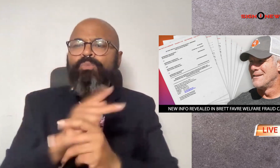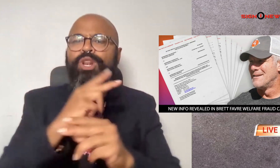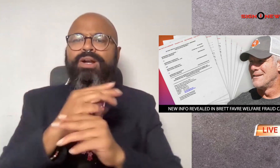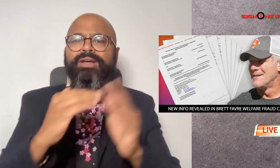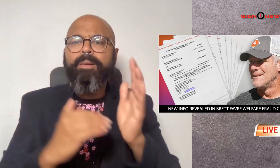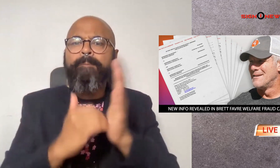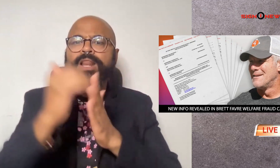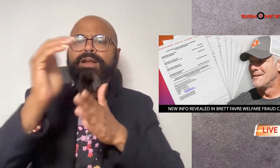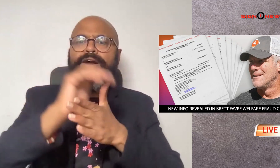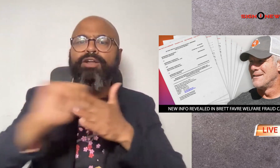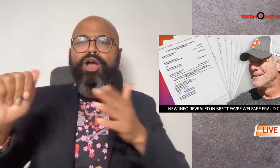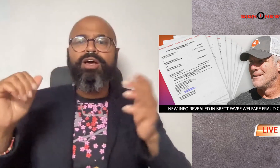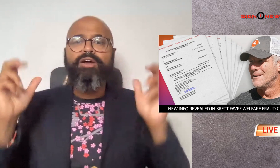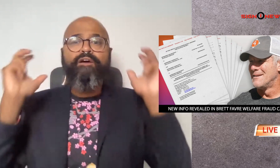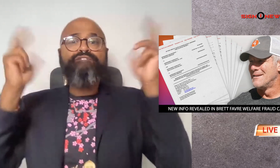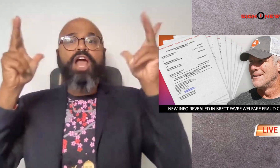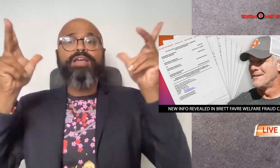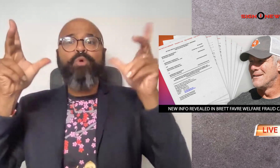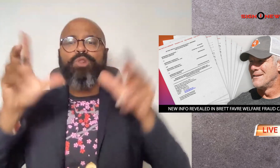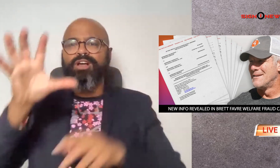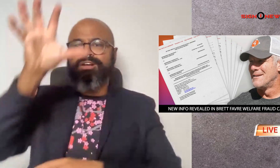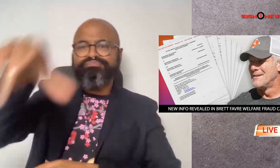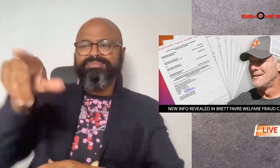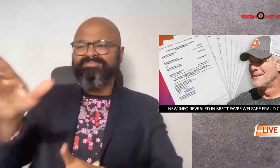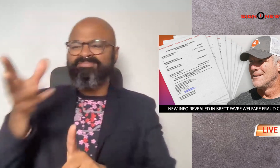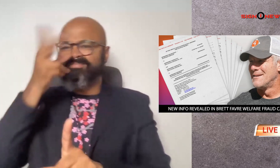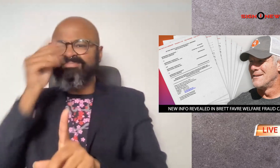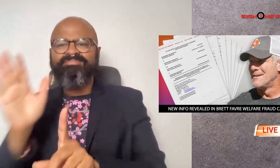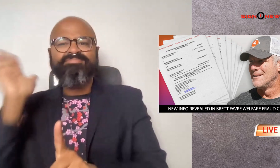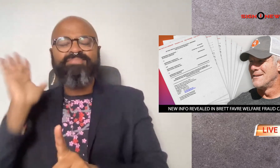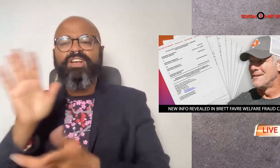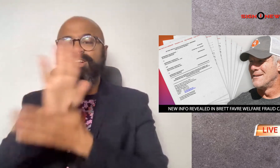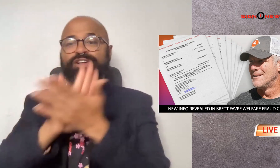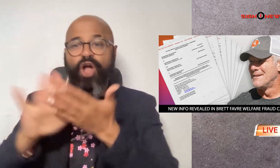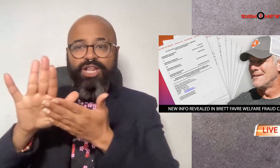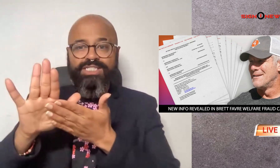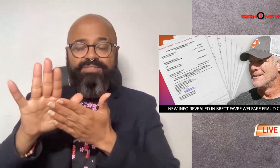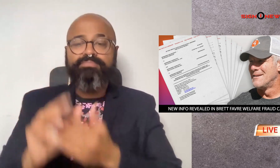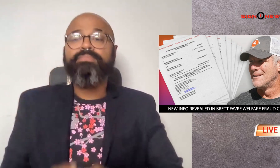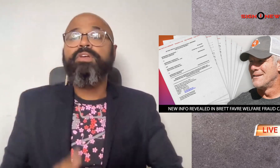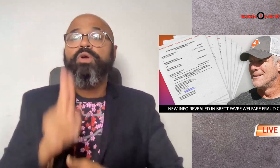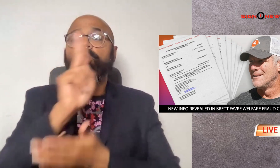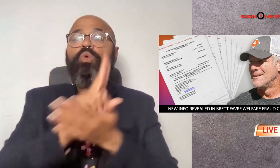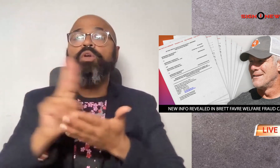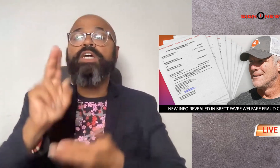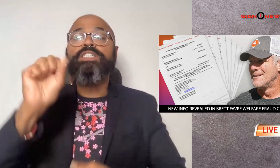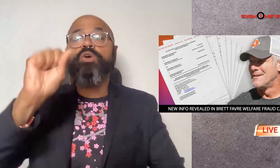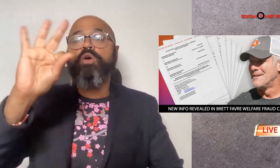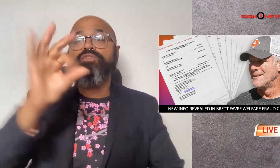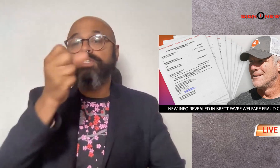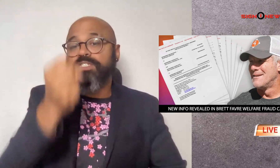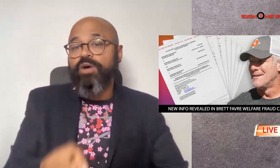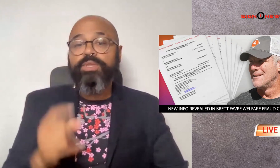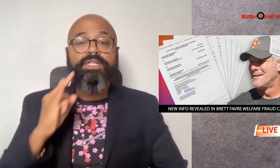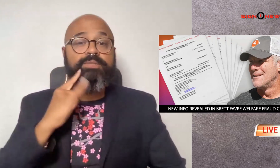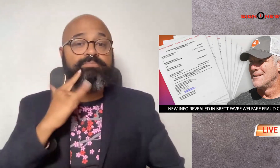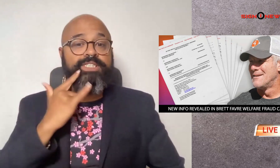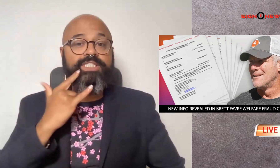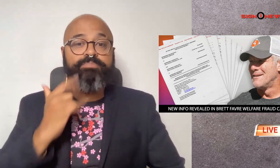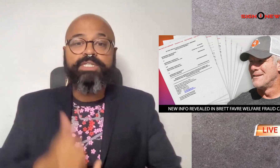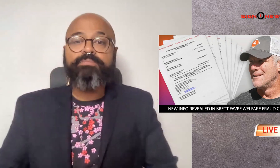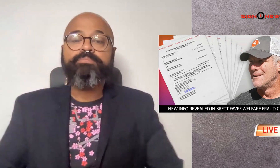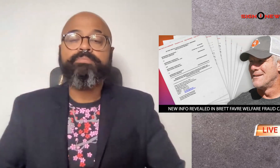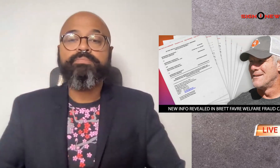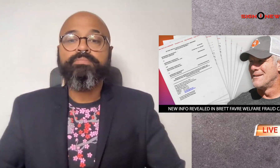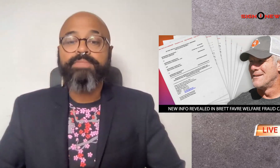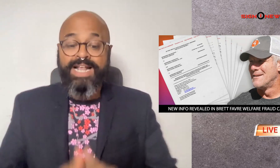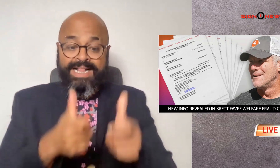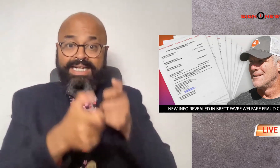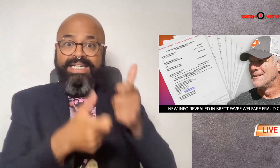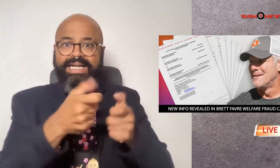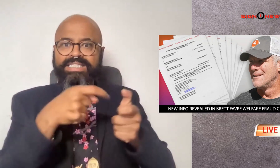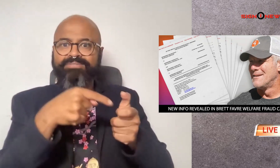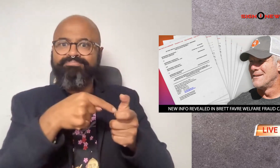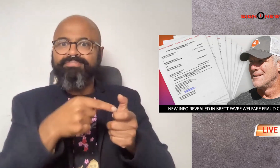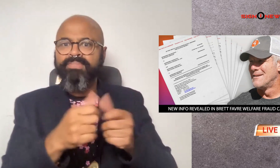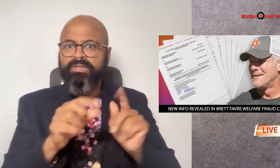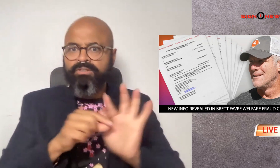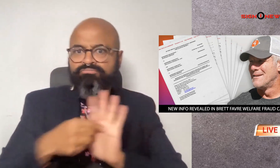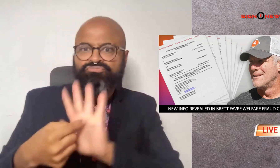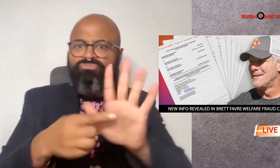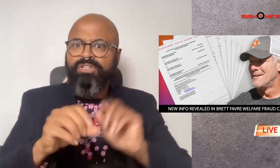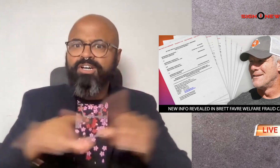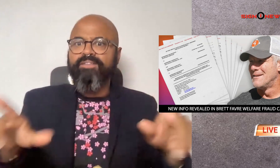facility at his former college the University of Southern Mississippi text messages reveal